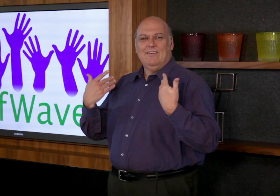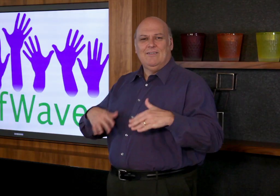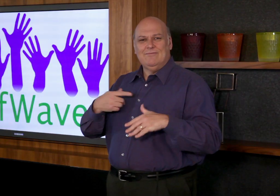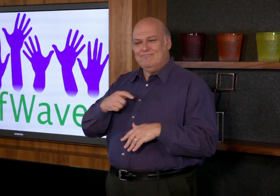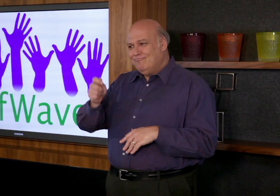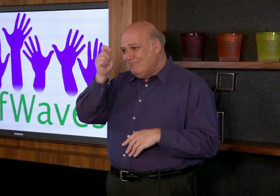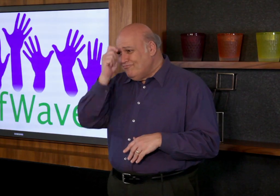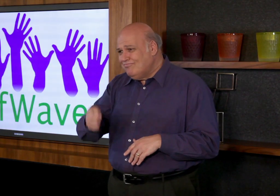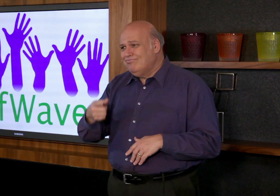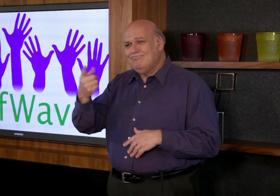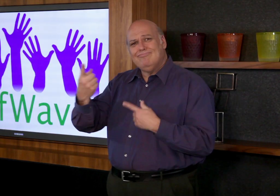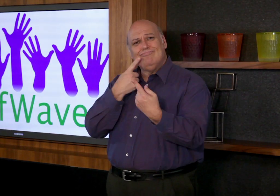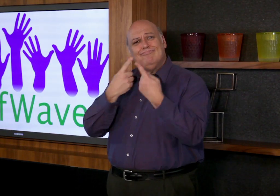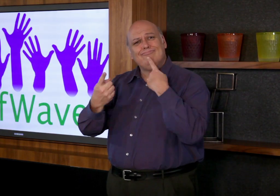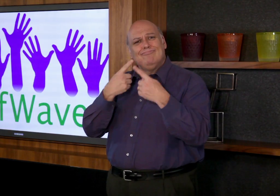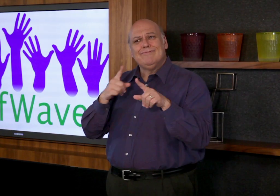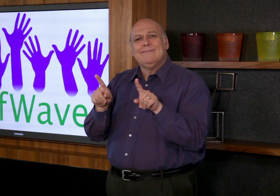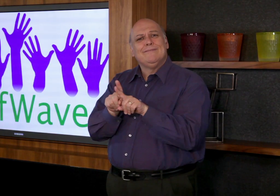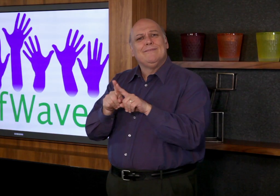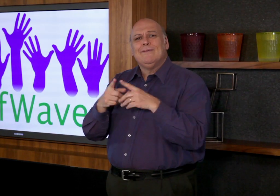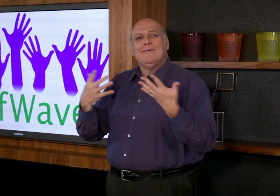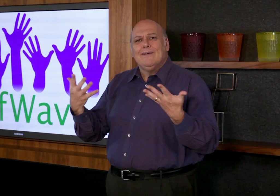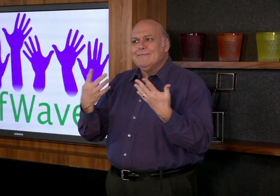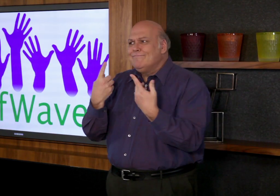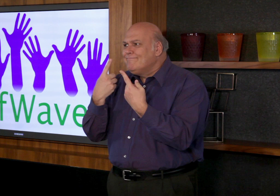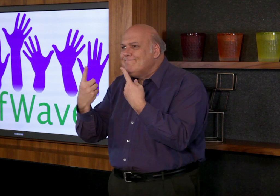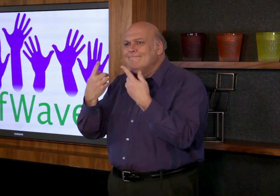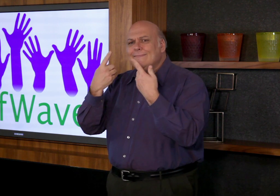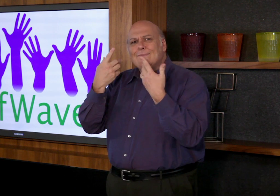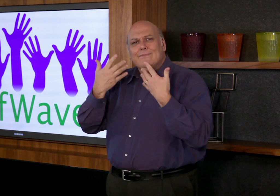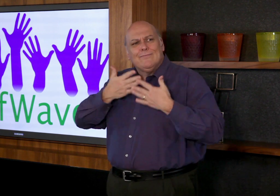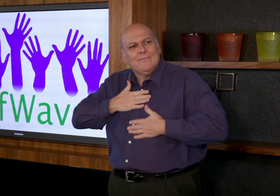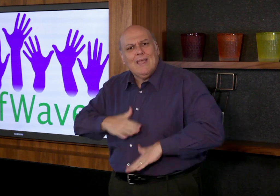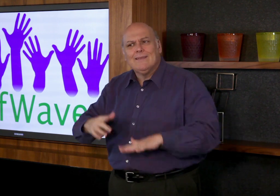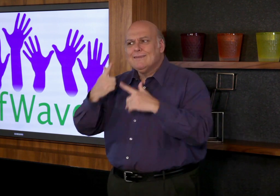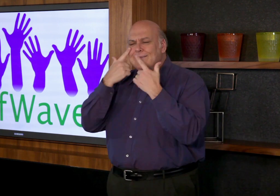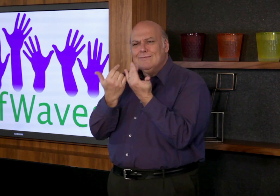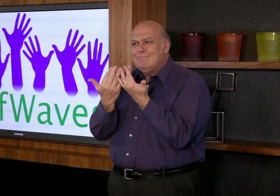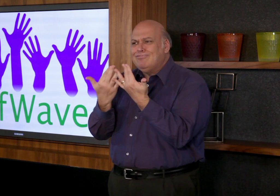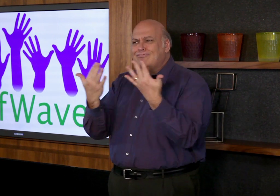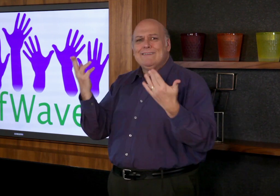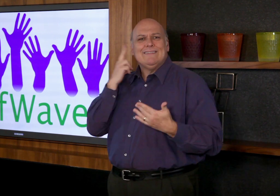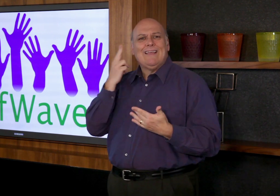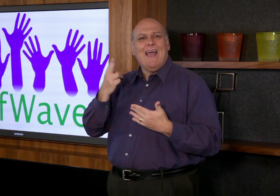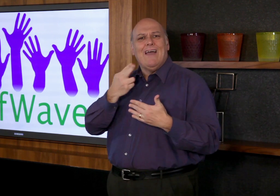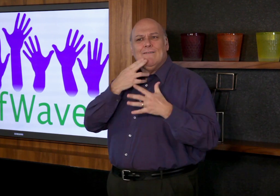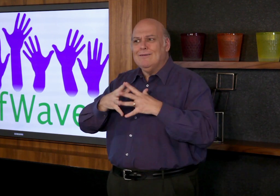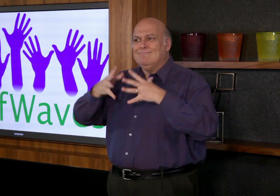The interview was inspirational. I would like to see more Deaf People take on this opportunity to